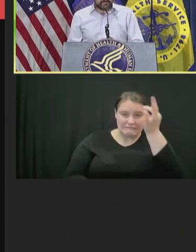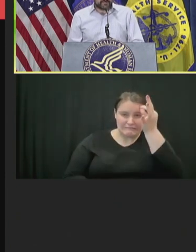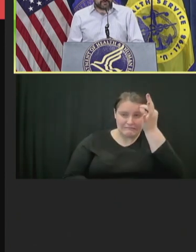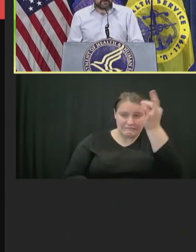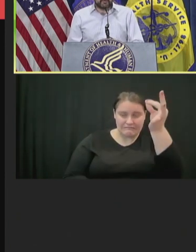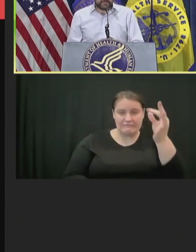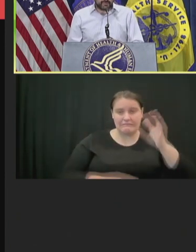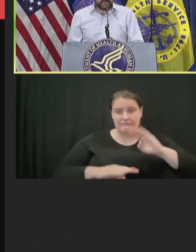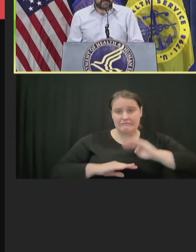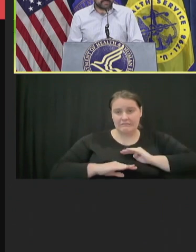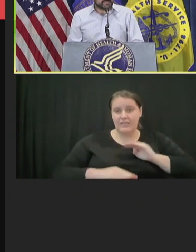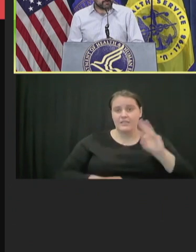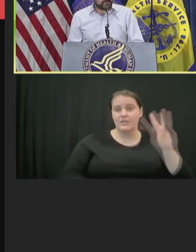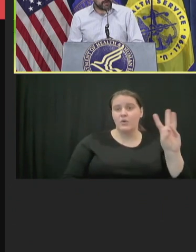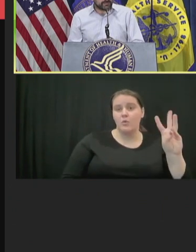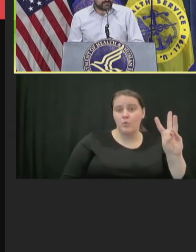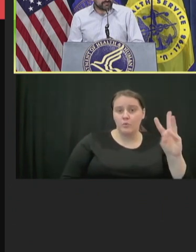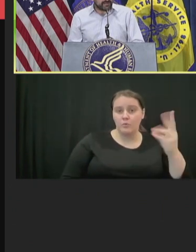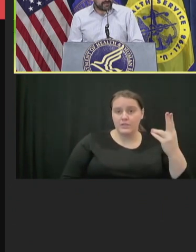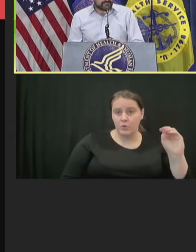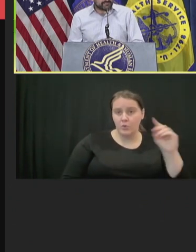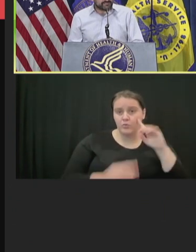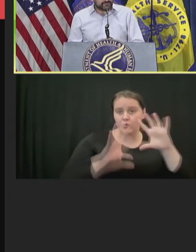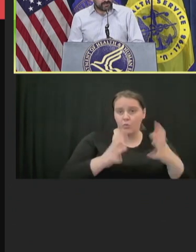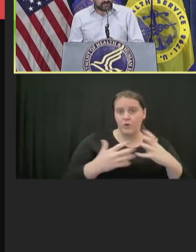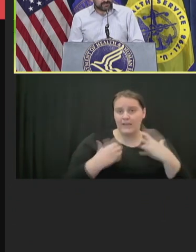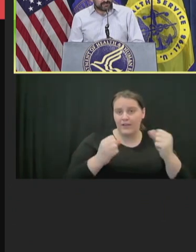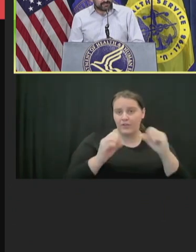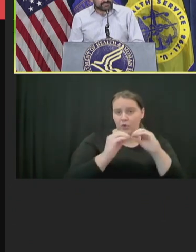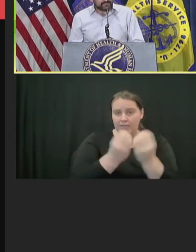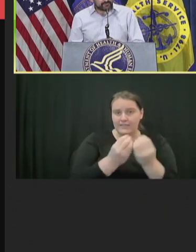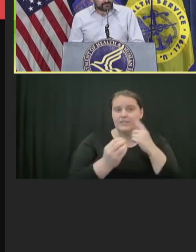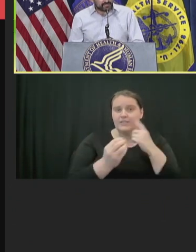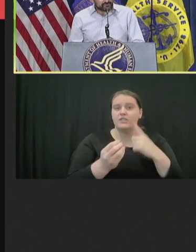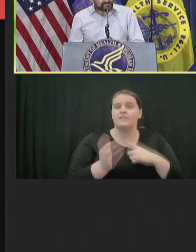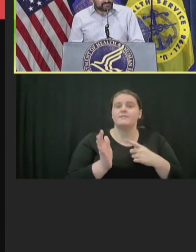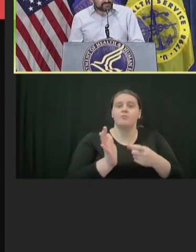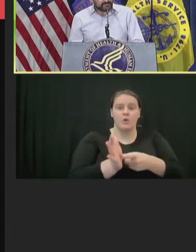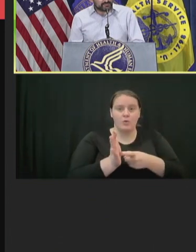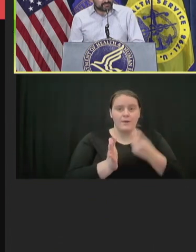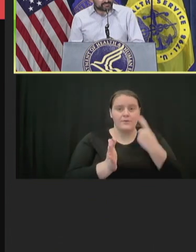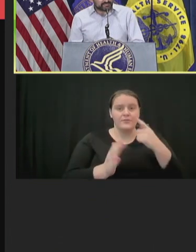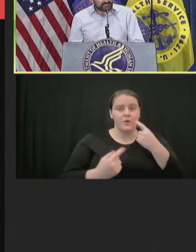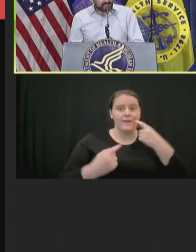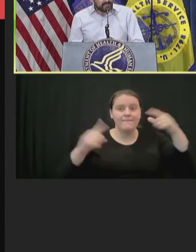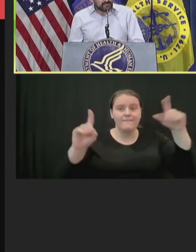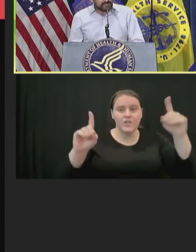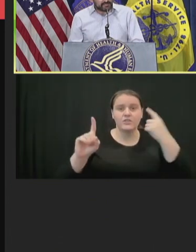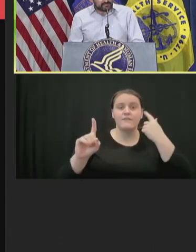sort of a minimum efficacy required to take a further interest in a TB vaccine that the